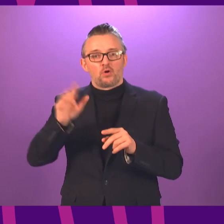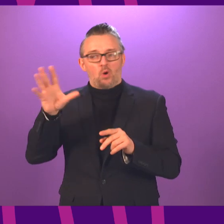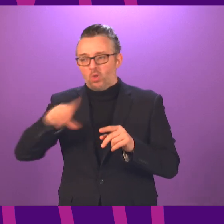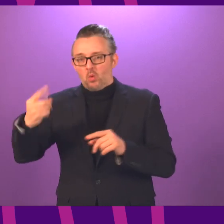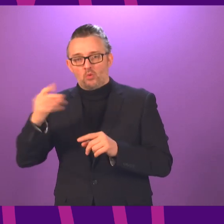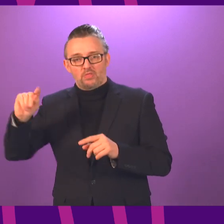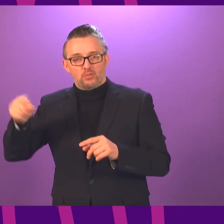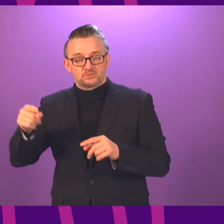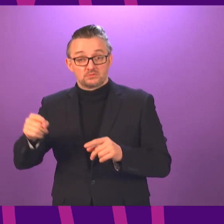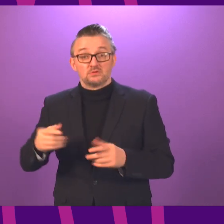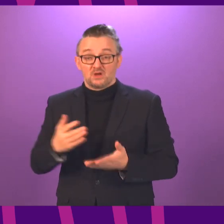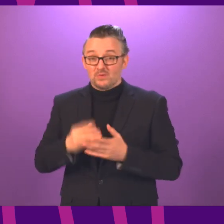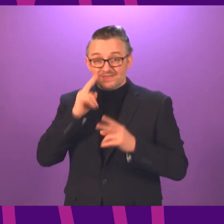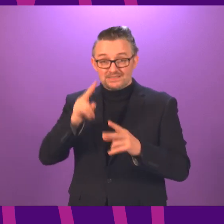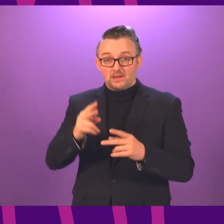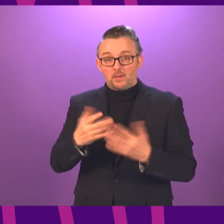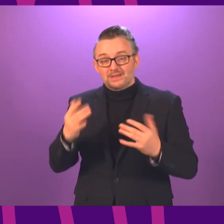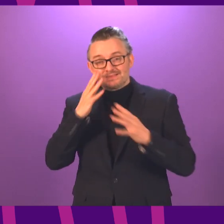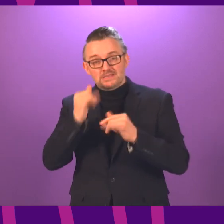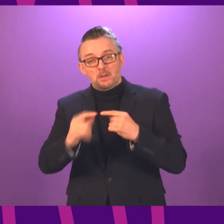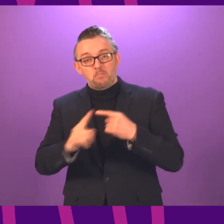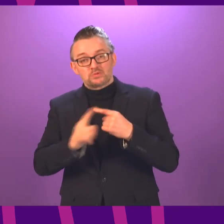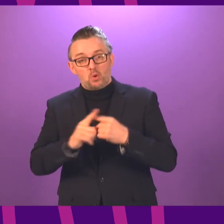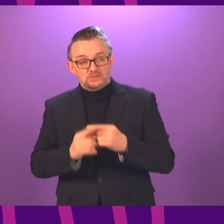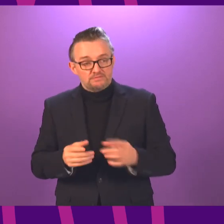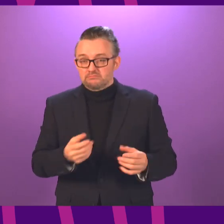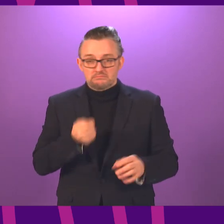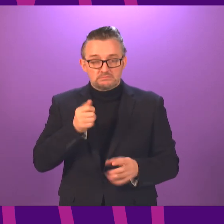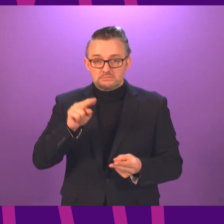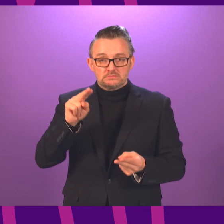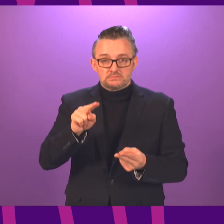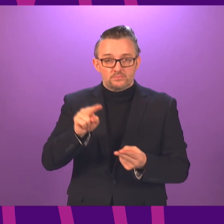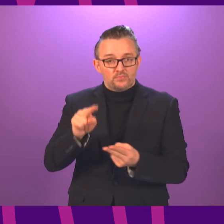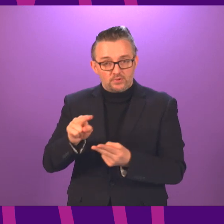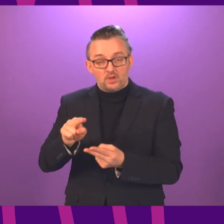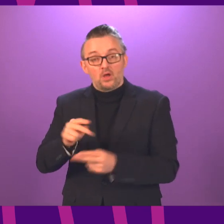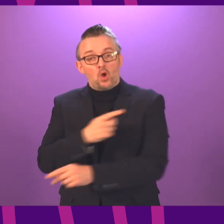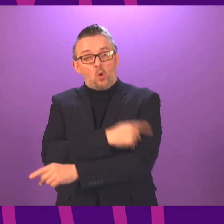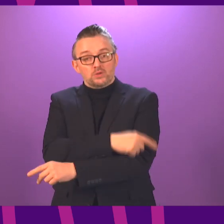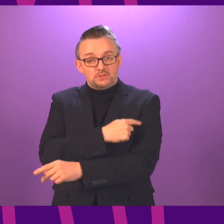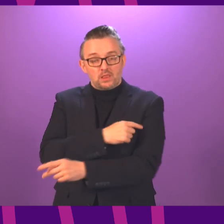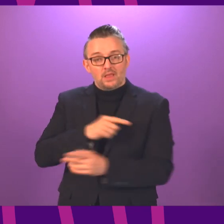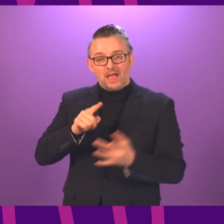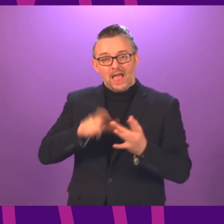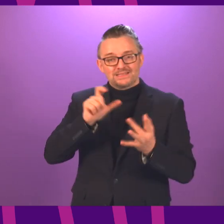also seeing lower test positivity rates and fewer Covid patients in hospital and intensive care.